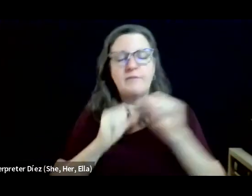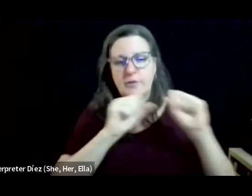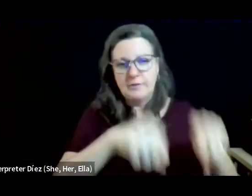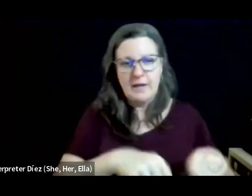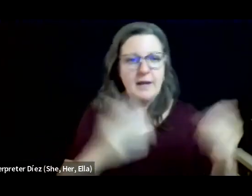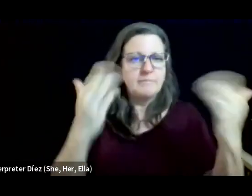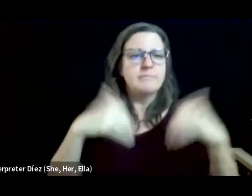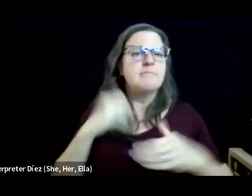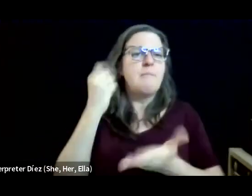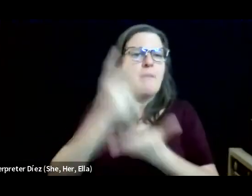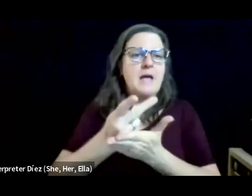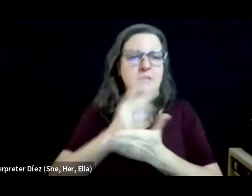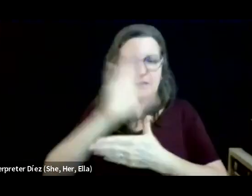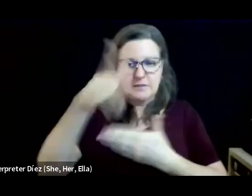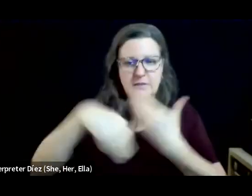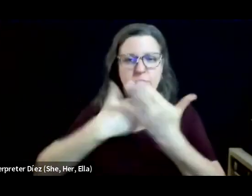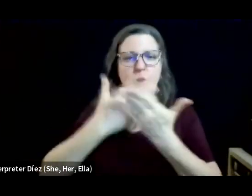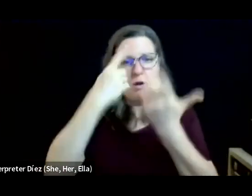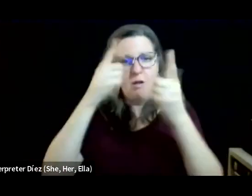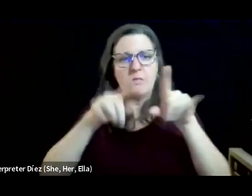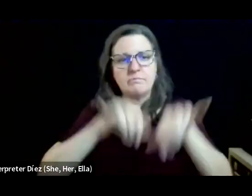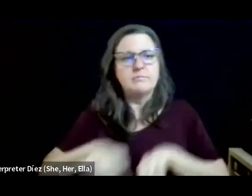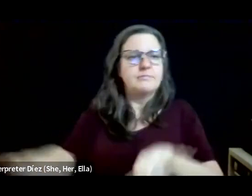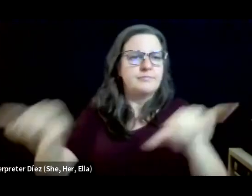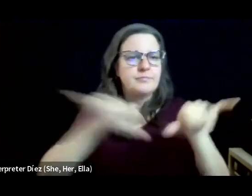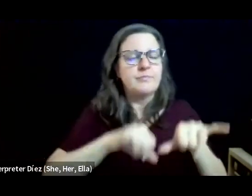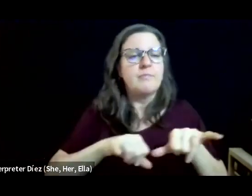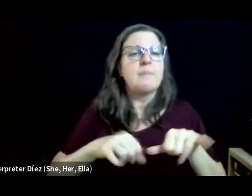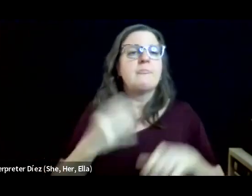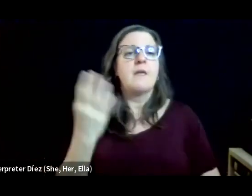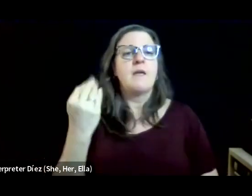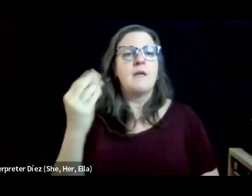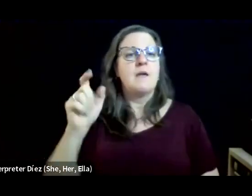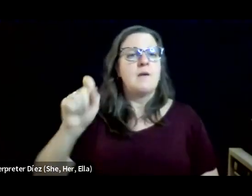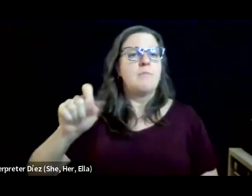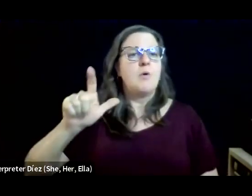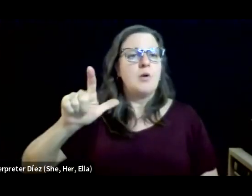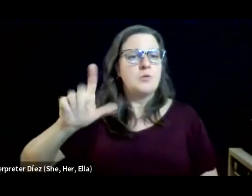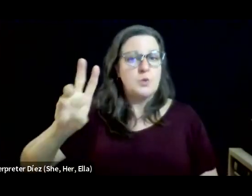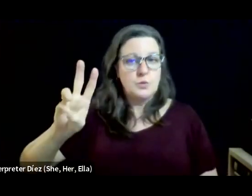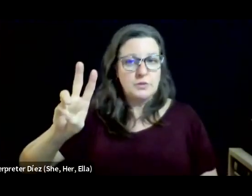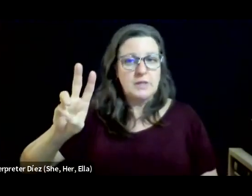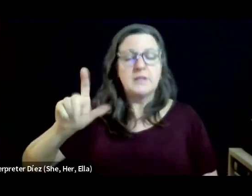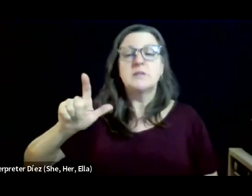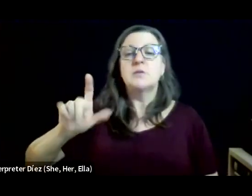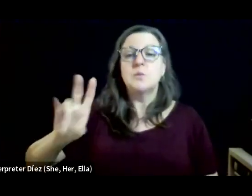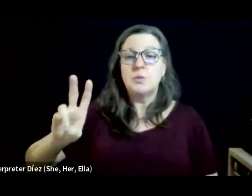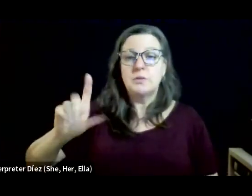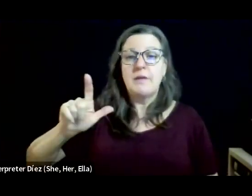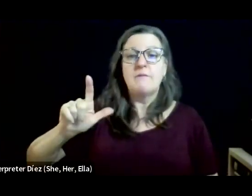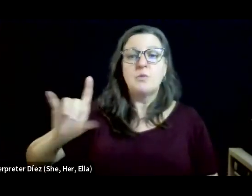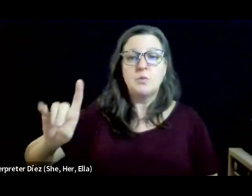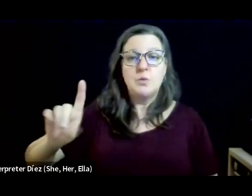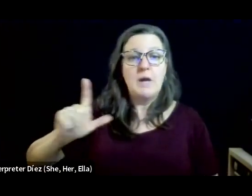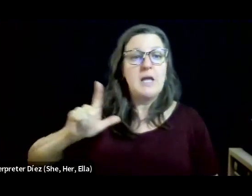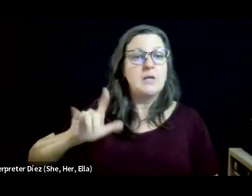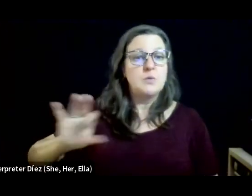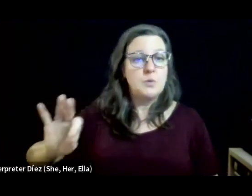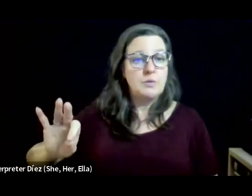unanimously. Okay. Items #14.26, .27, .28, .29, .30,